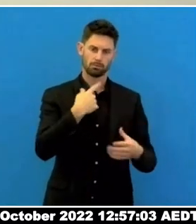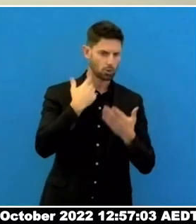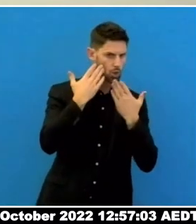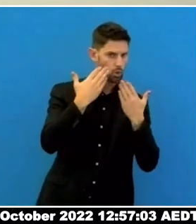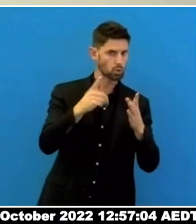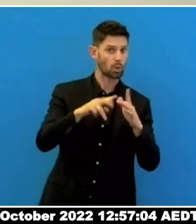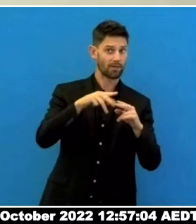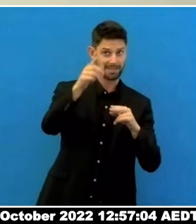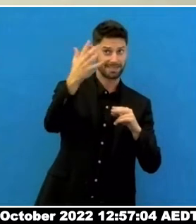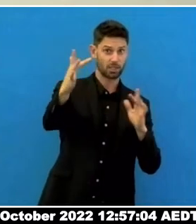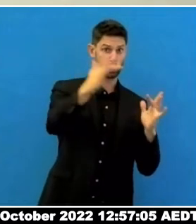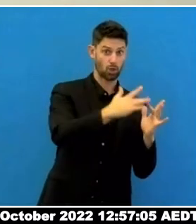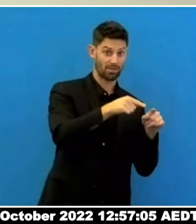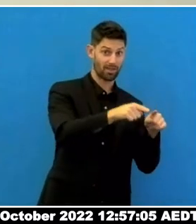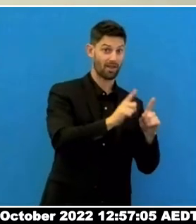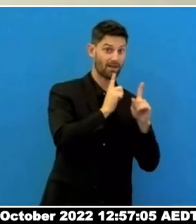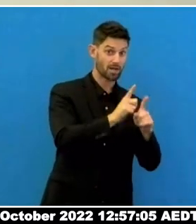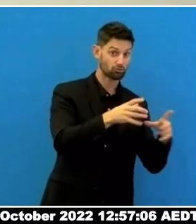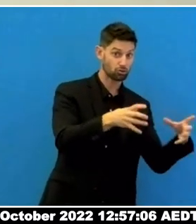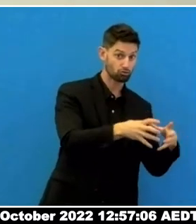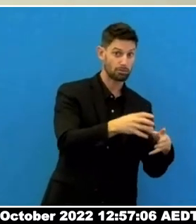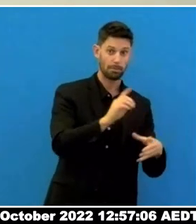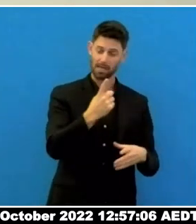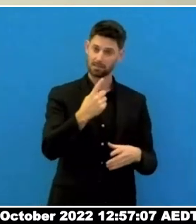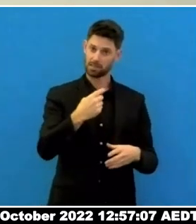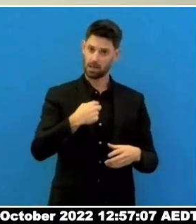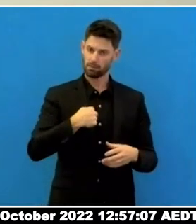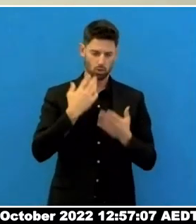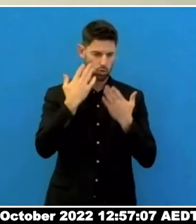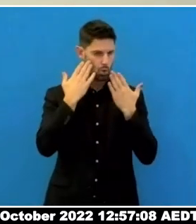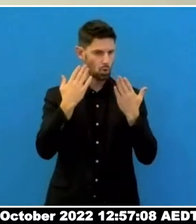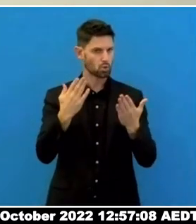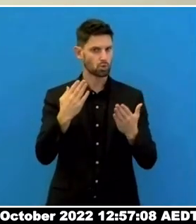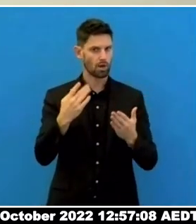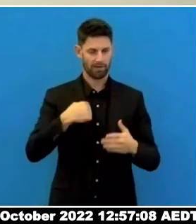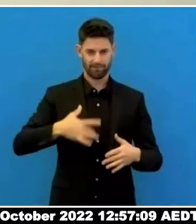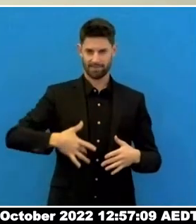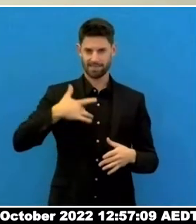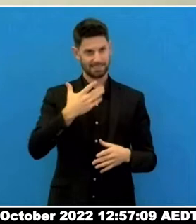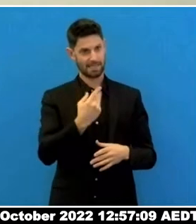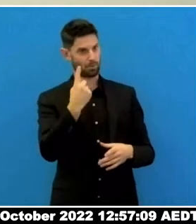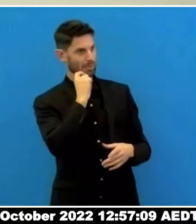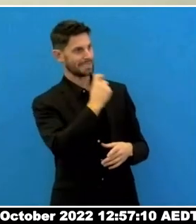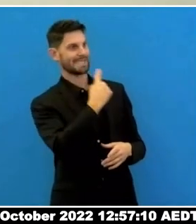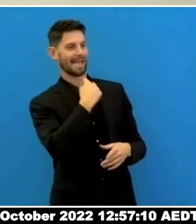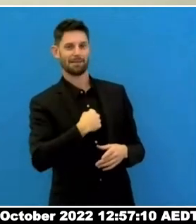because there's another area of Foundation House that may have been approached but not that I not that I know of. I feel sure that someone would mention that to me if we had.